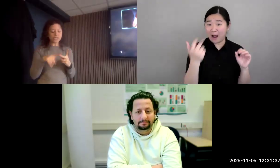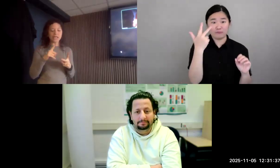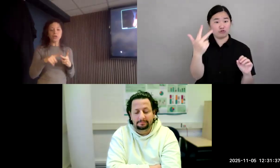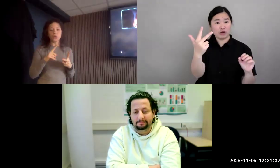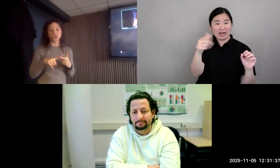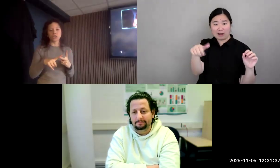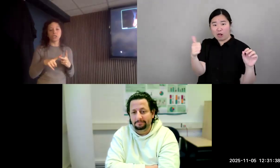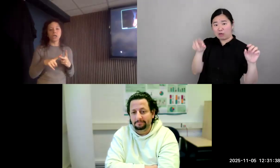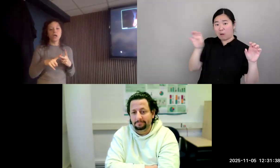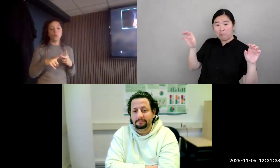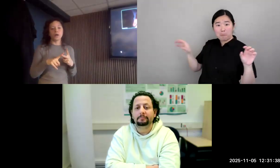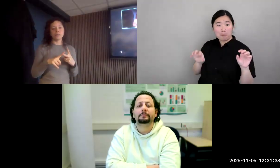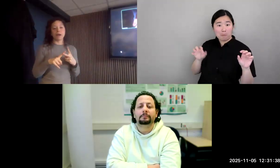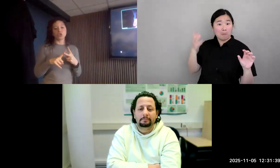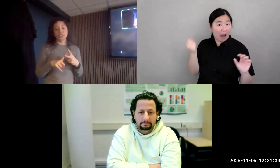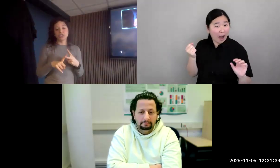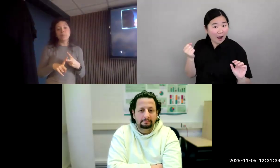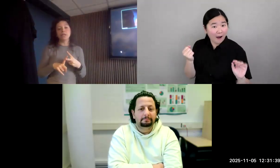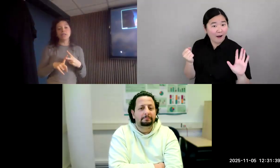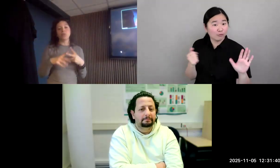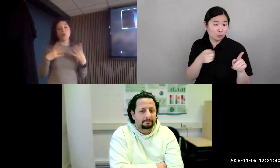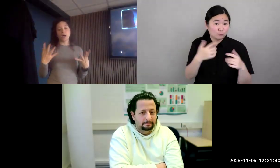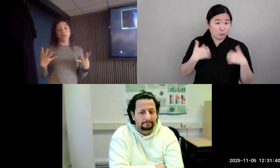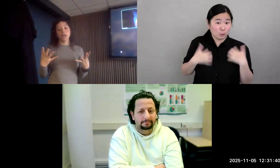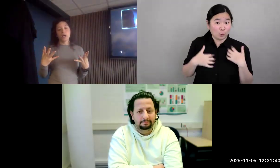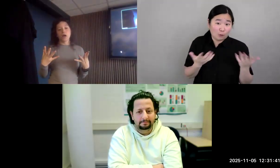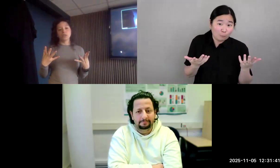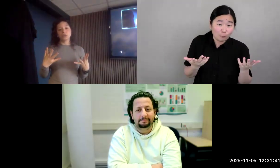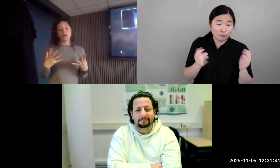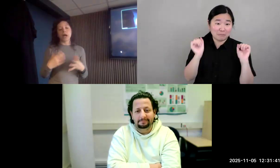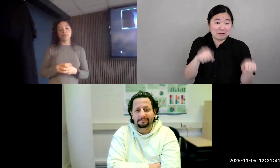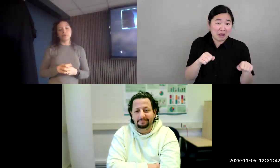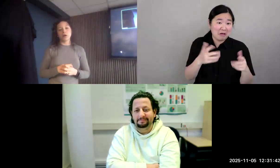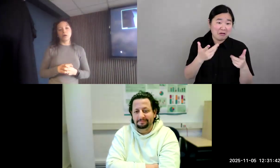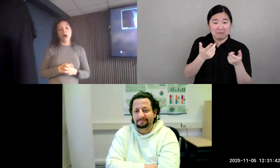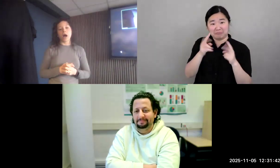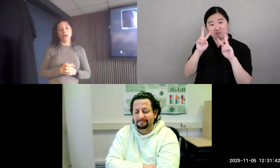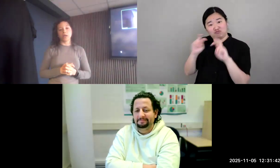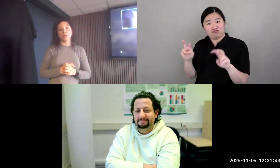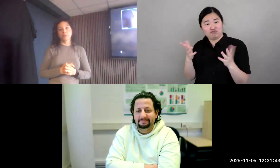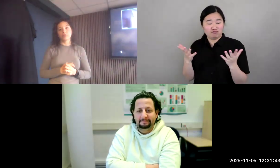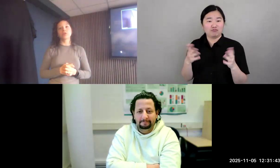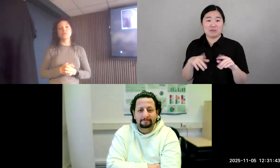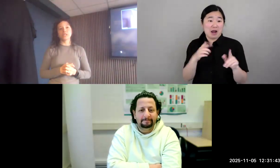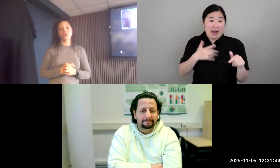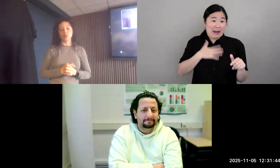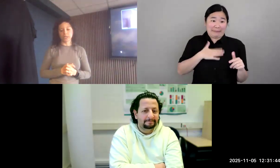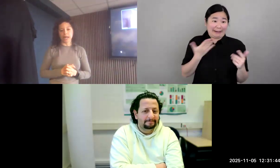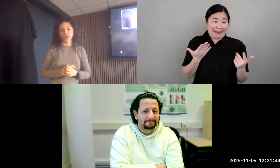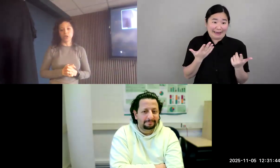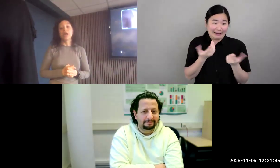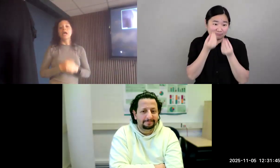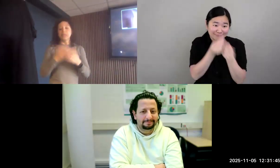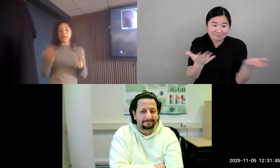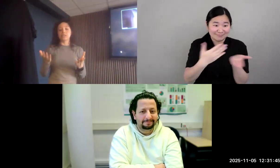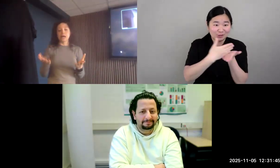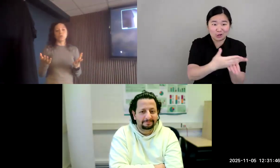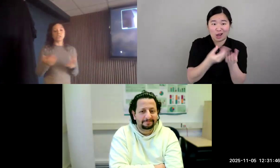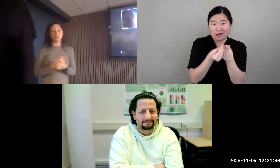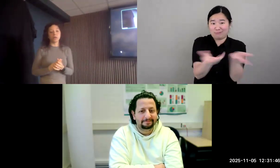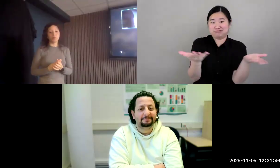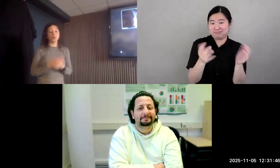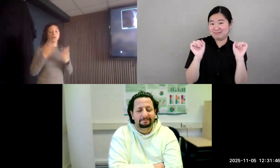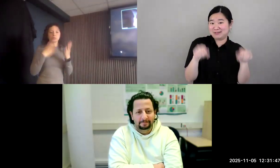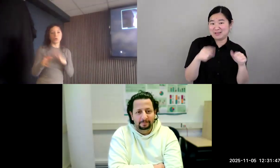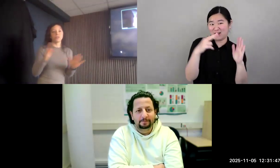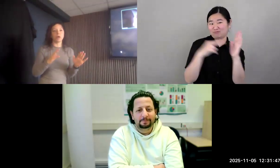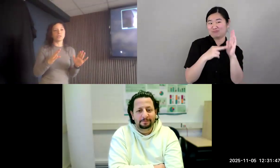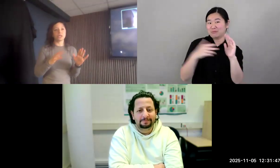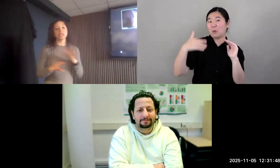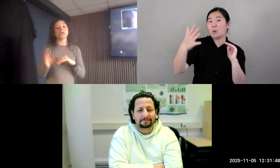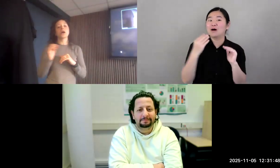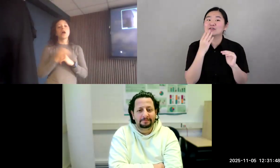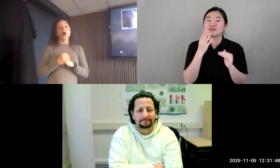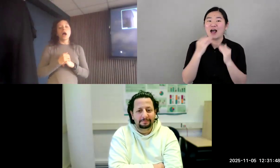The second question was about Charlie Chaplin and why do we have a high frequency of constructed action. Yes, that was my point, and I'm sorry if that wasn't clear.